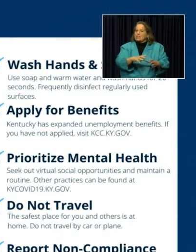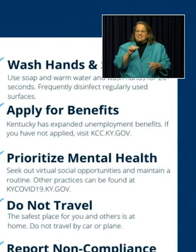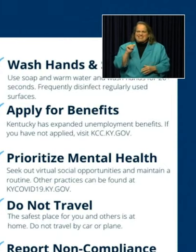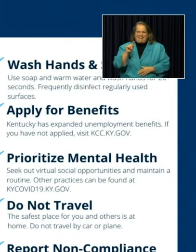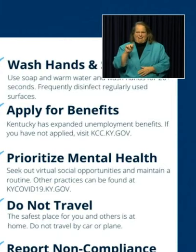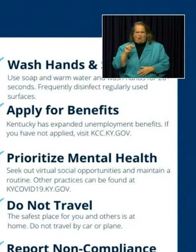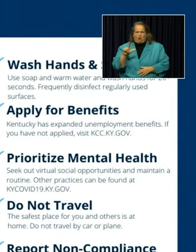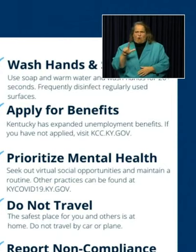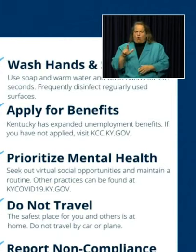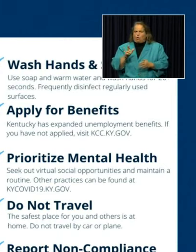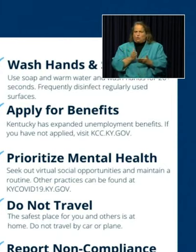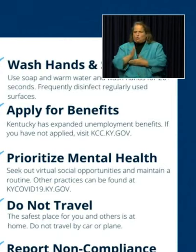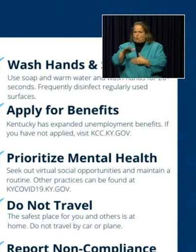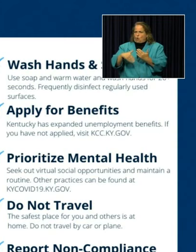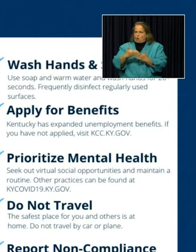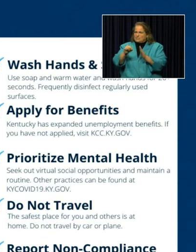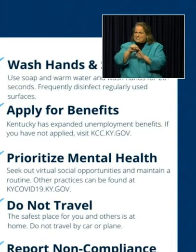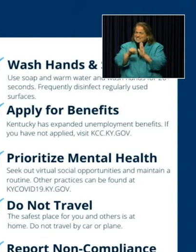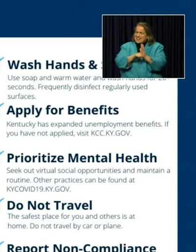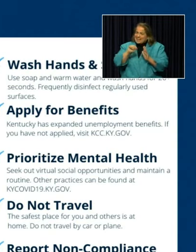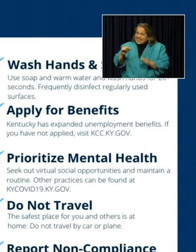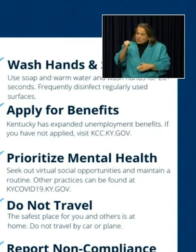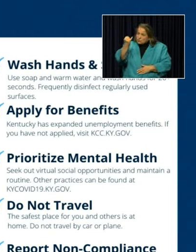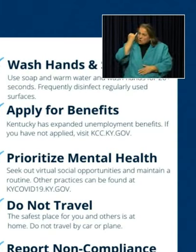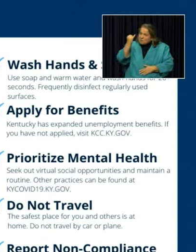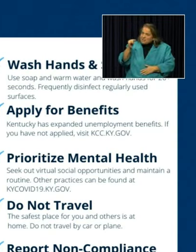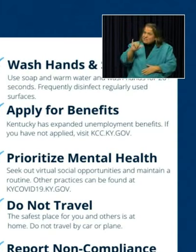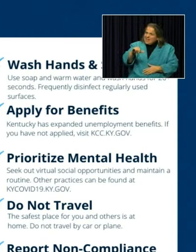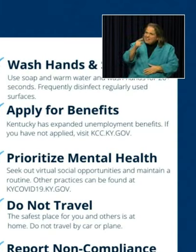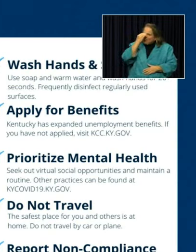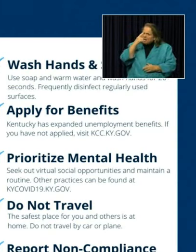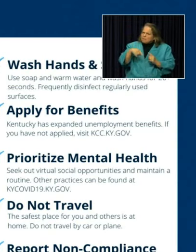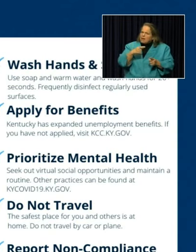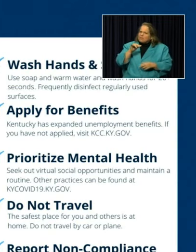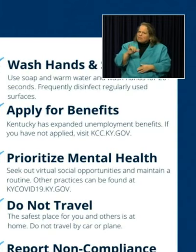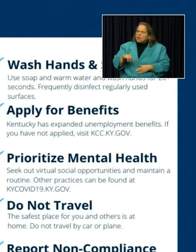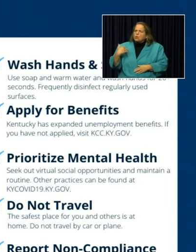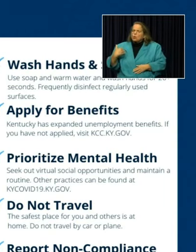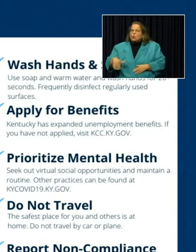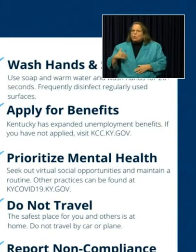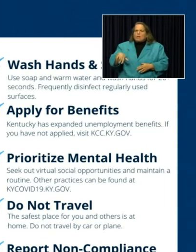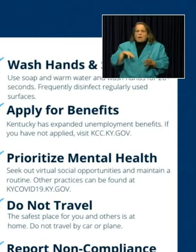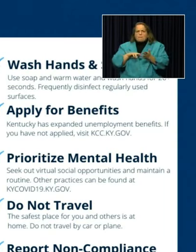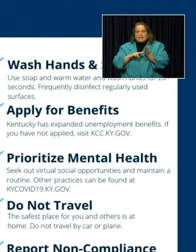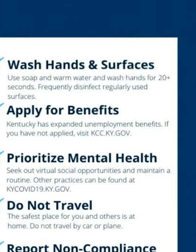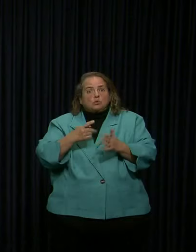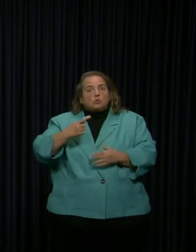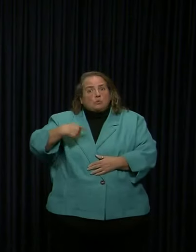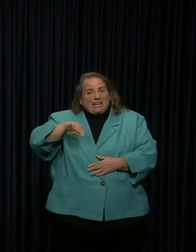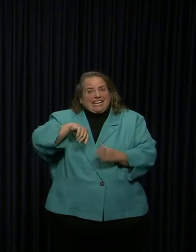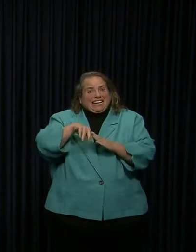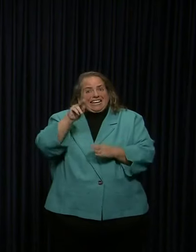MAYBE YOU CAN GET A LITTLE LAX. THIS IS KIND OF THE PEAK OF THE